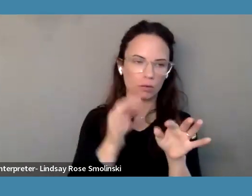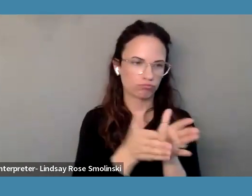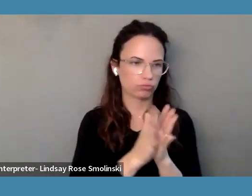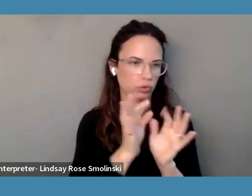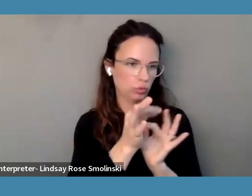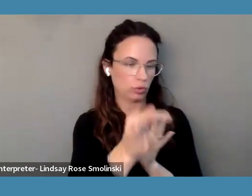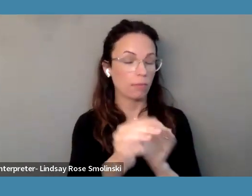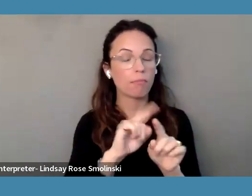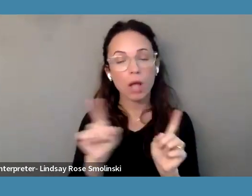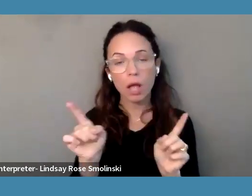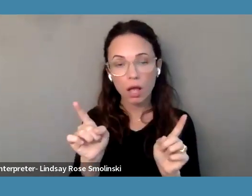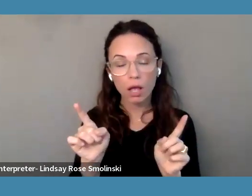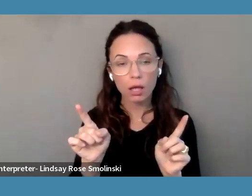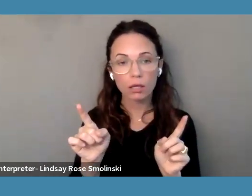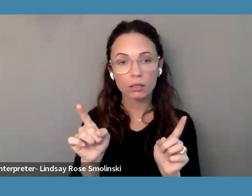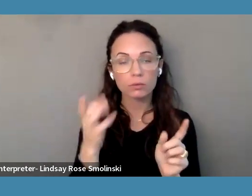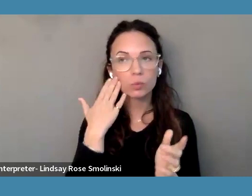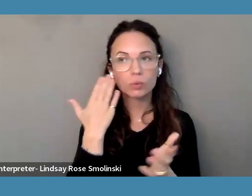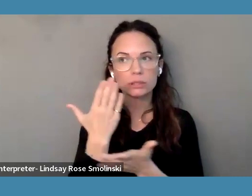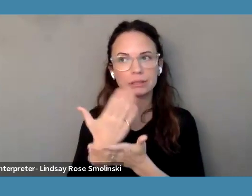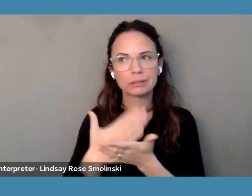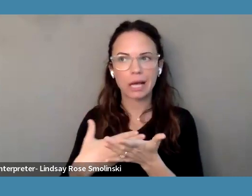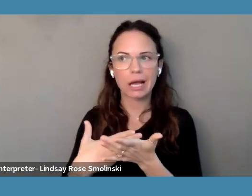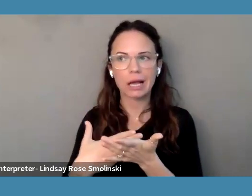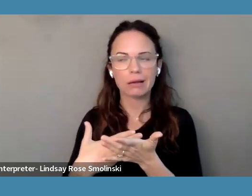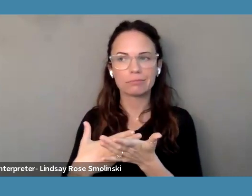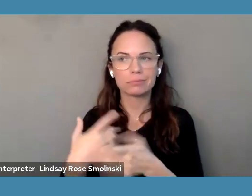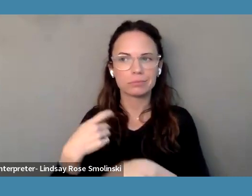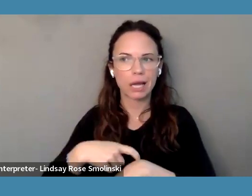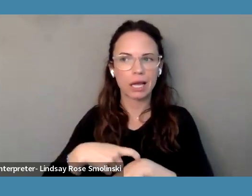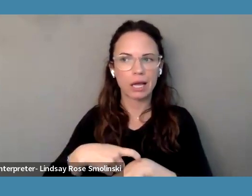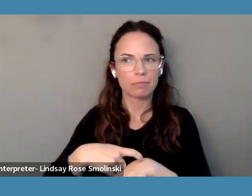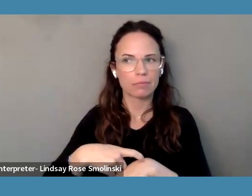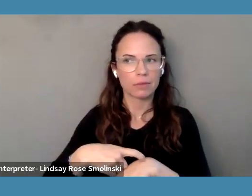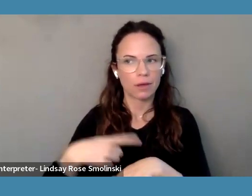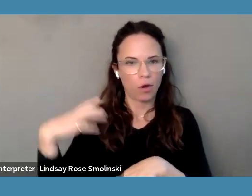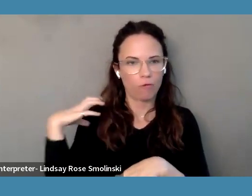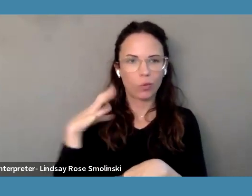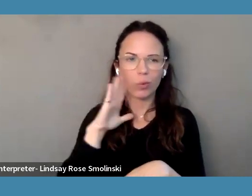However, you know, at some point the hearing officer is going to want the fair hearing process to move forward.